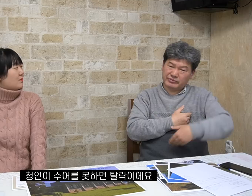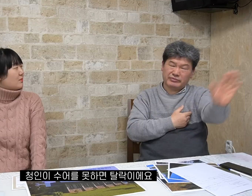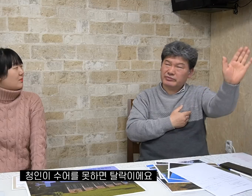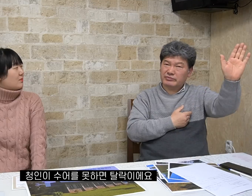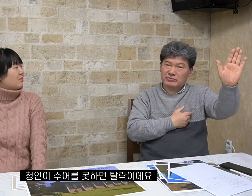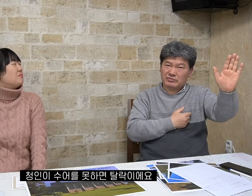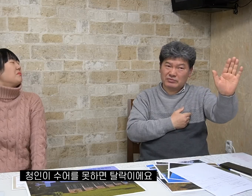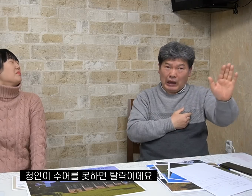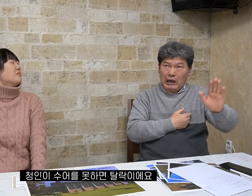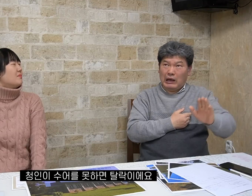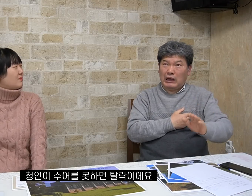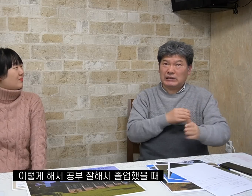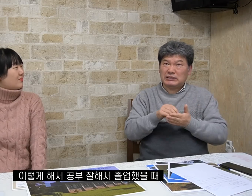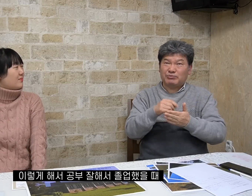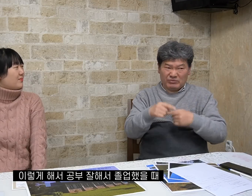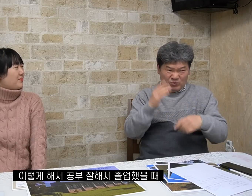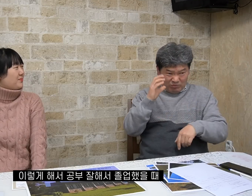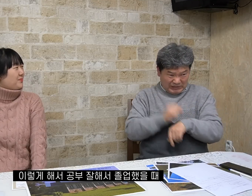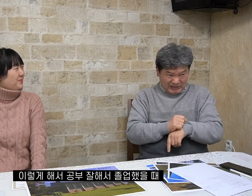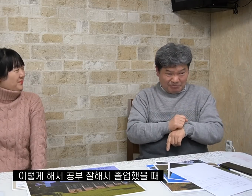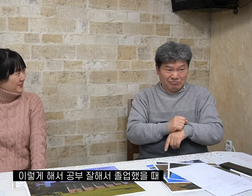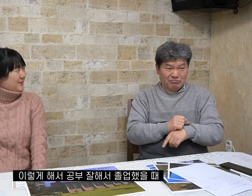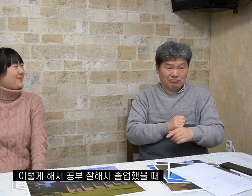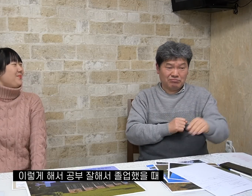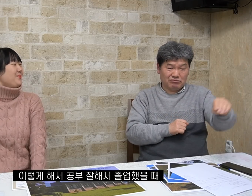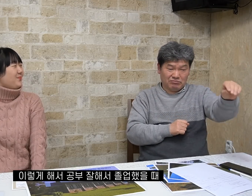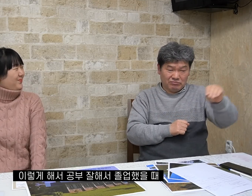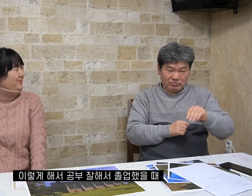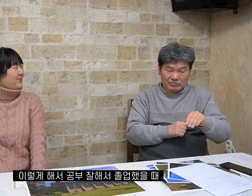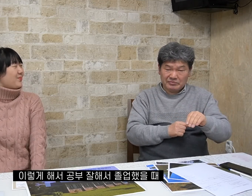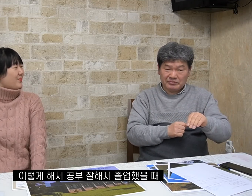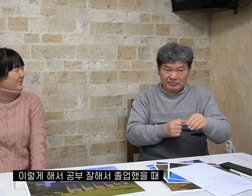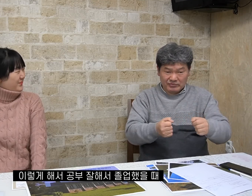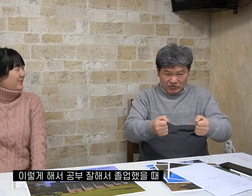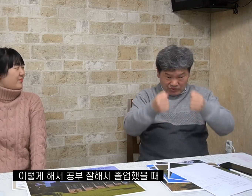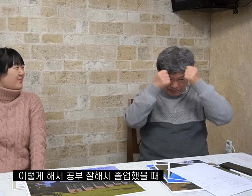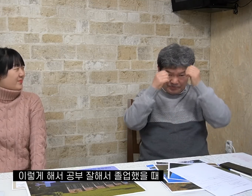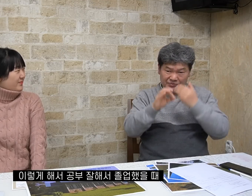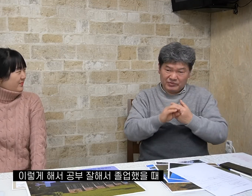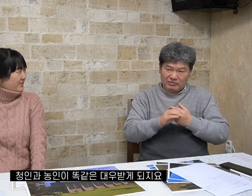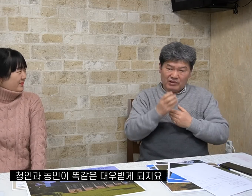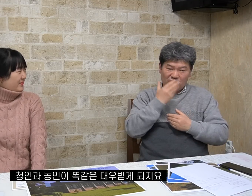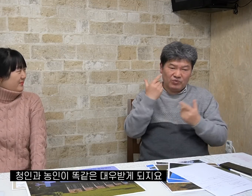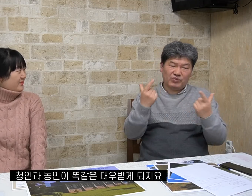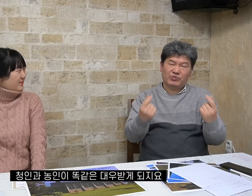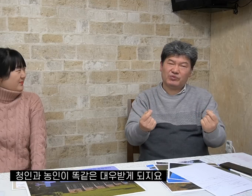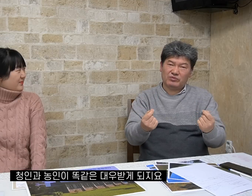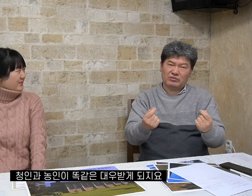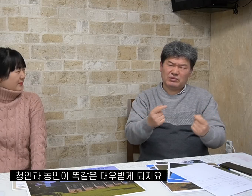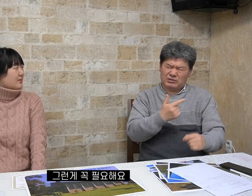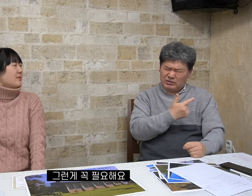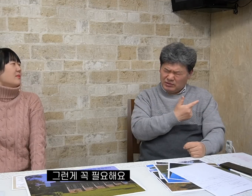if the hearing people do not speak sign language, they will be rejected. In this way, the hearing and the deaf are treated the same when they graduate by studying well.